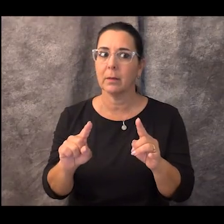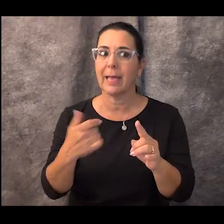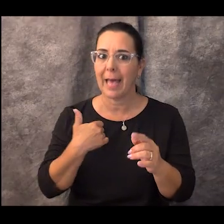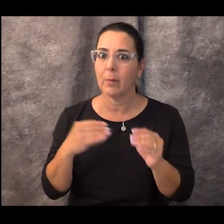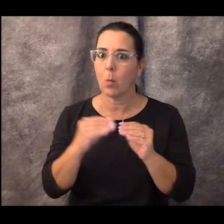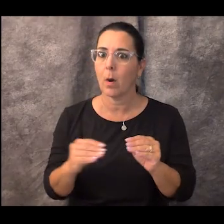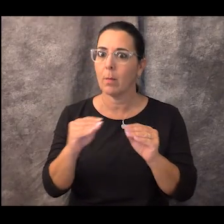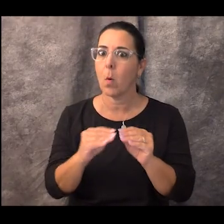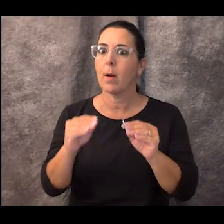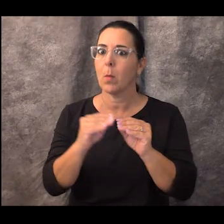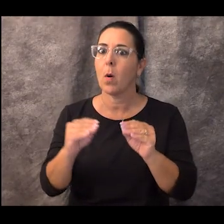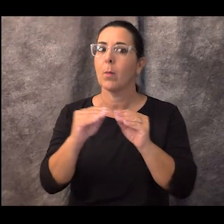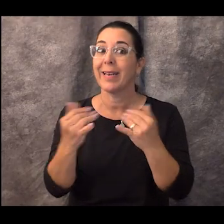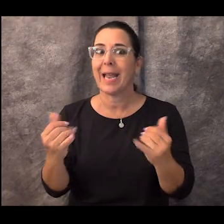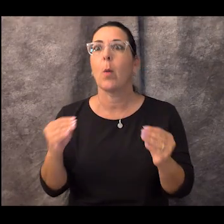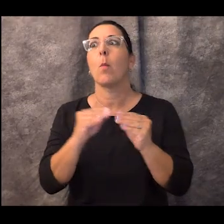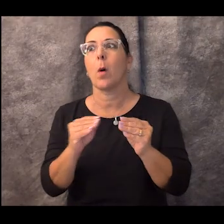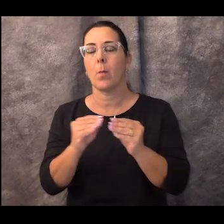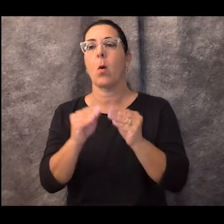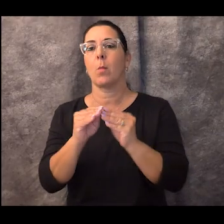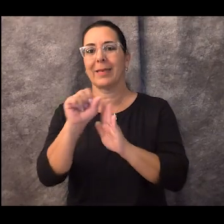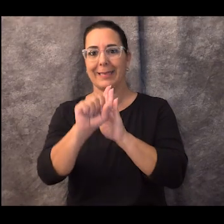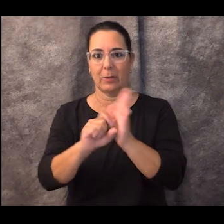go by, more and more states require stricter forms of ID,